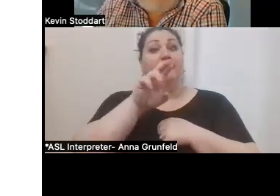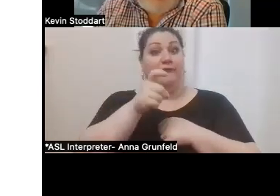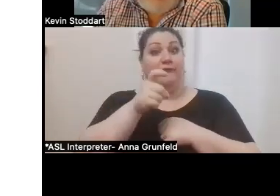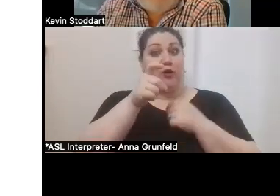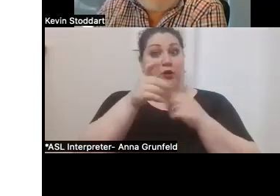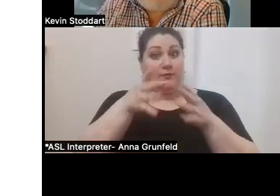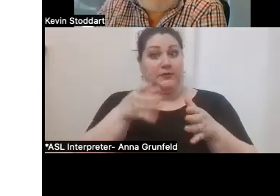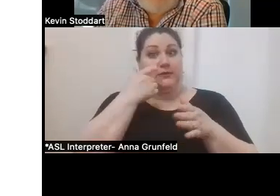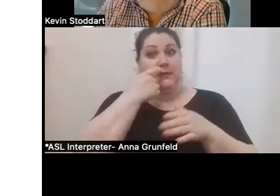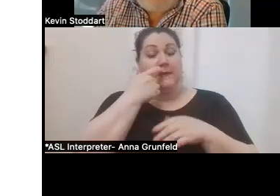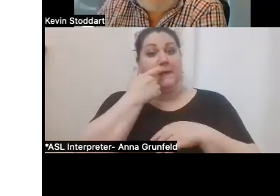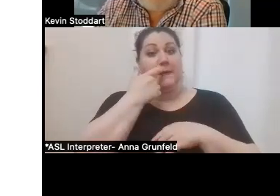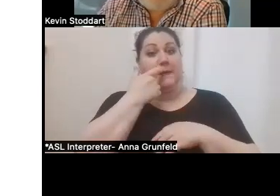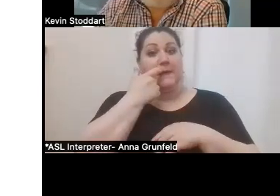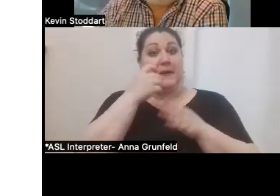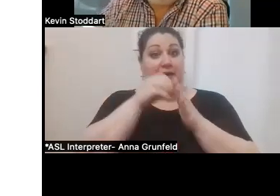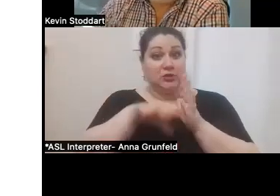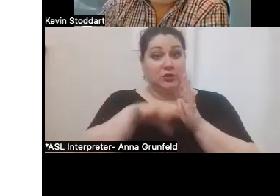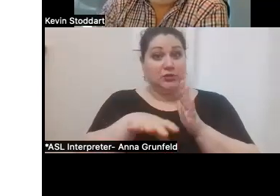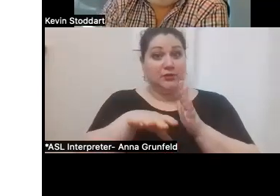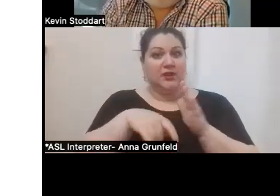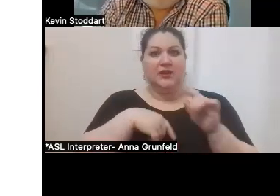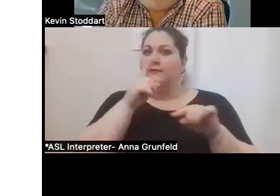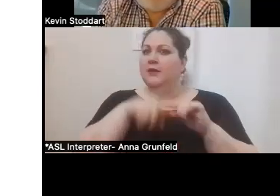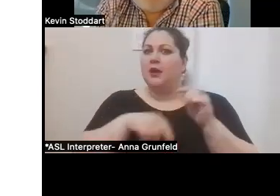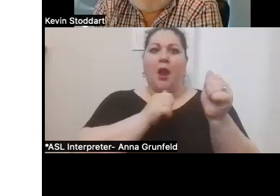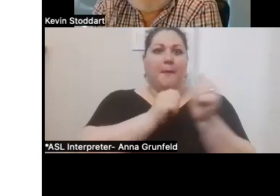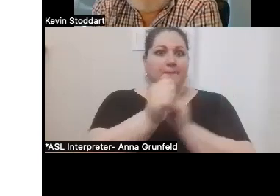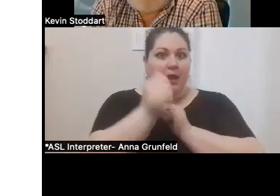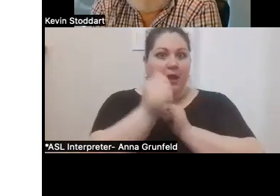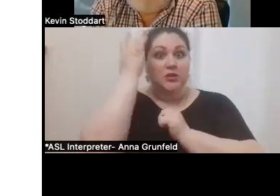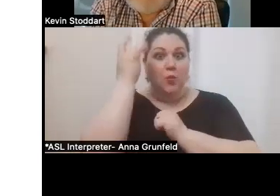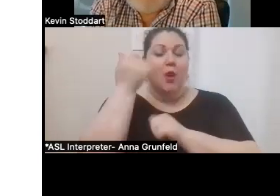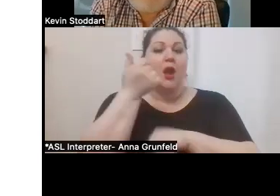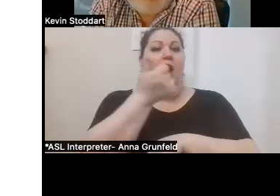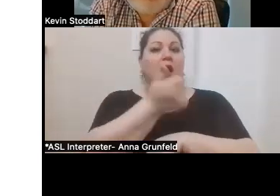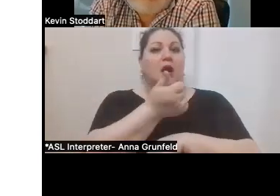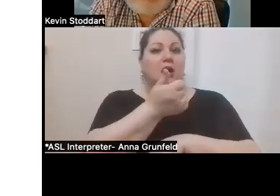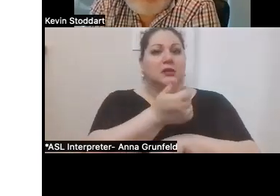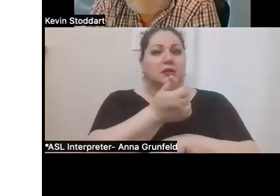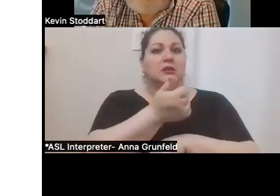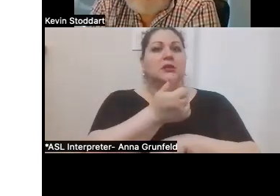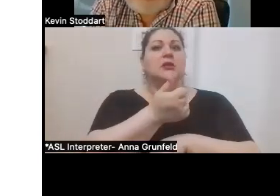because of a mandatory rotation doing customer facing work at a pharmacy.